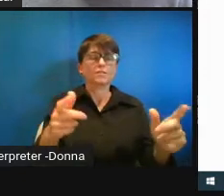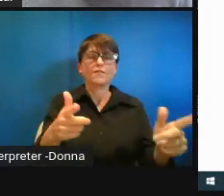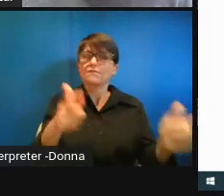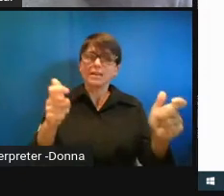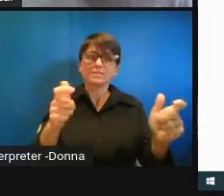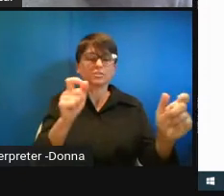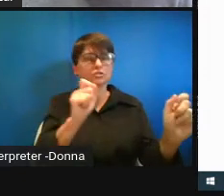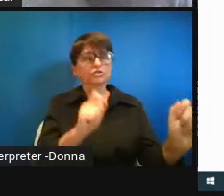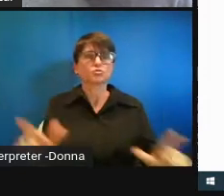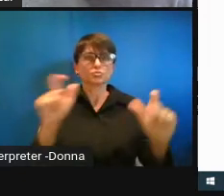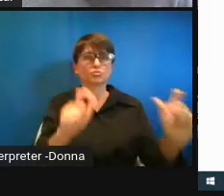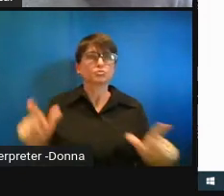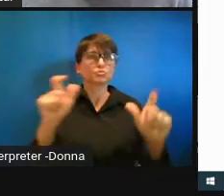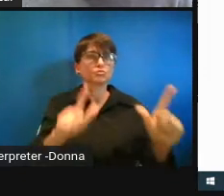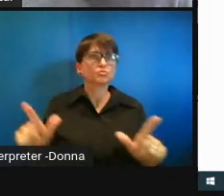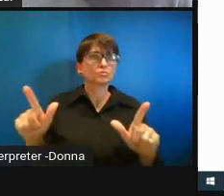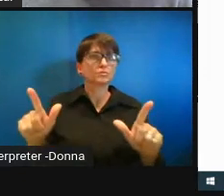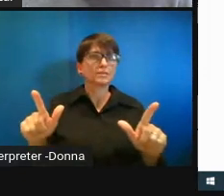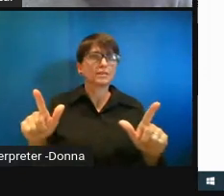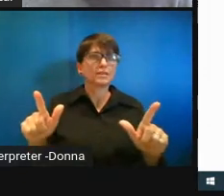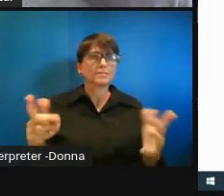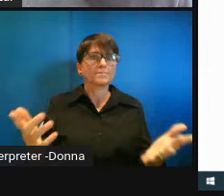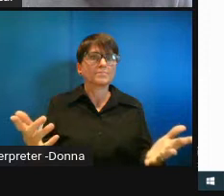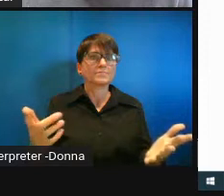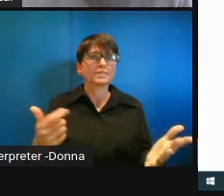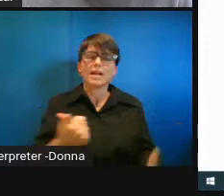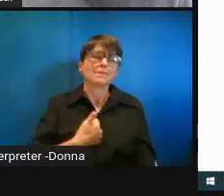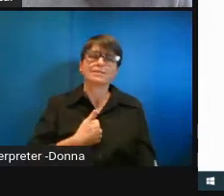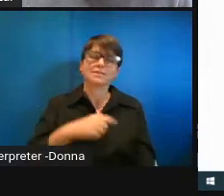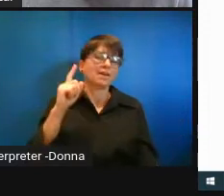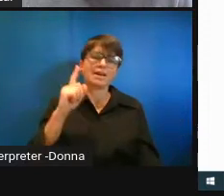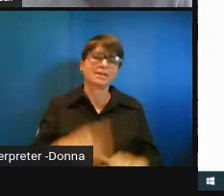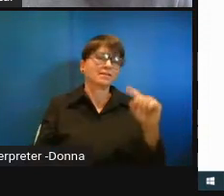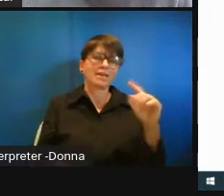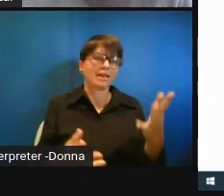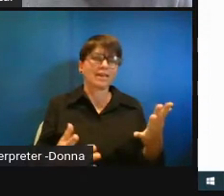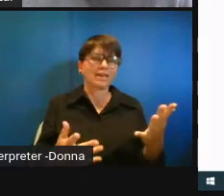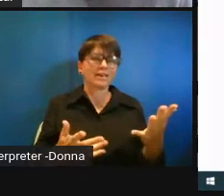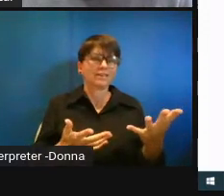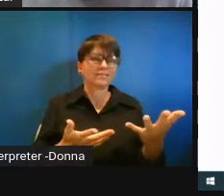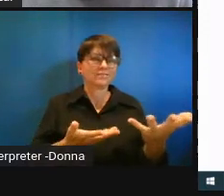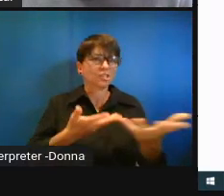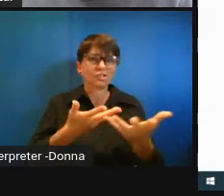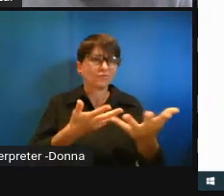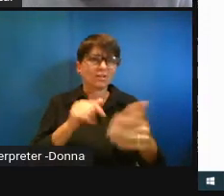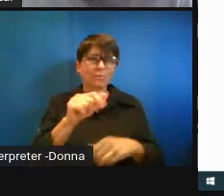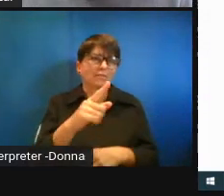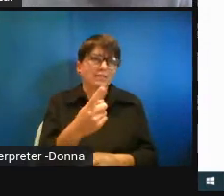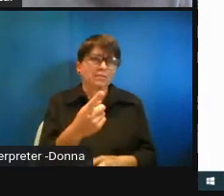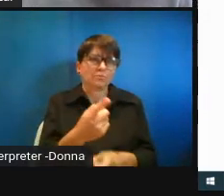that I can't visit this website, and I cannot interact with the website properly. Maybe some users could.